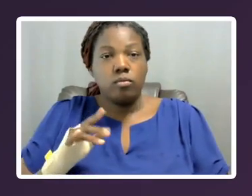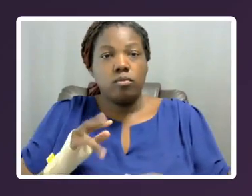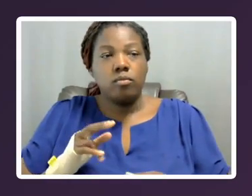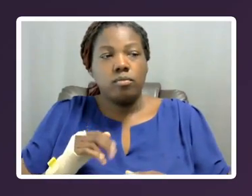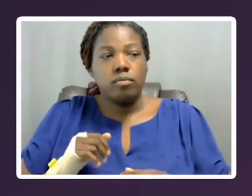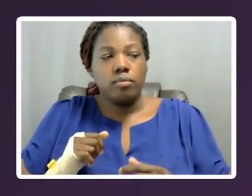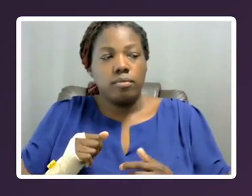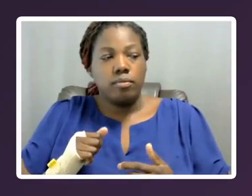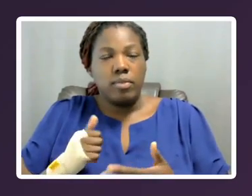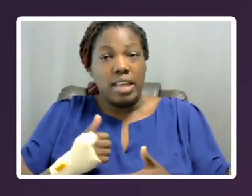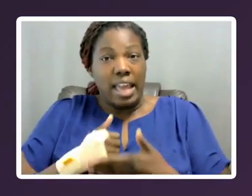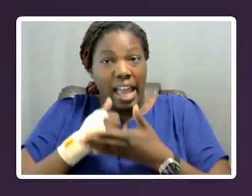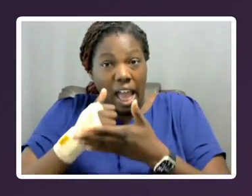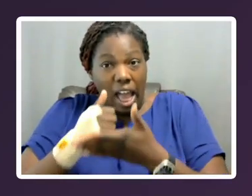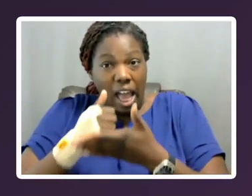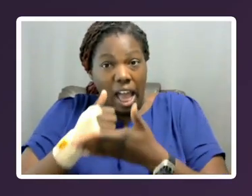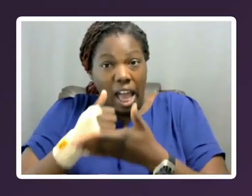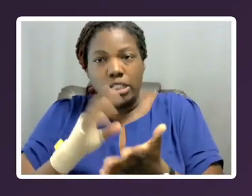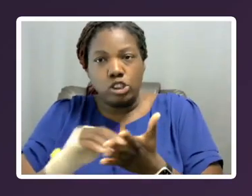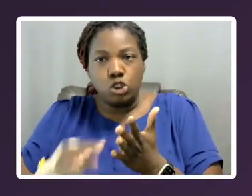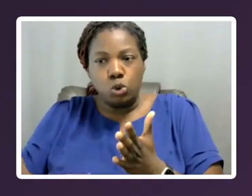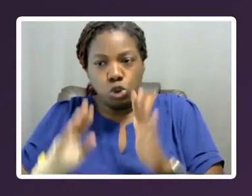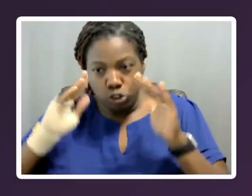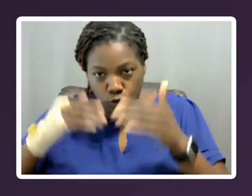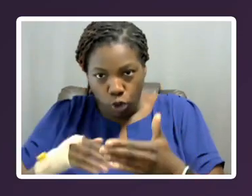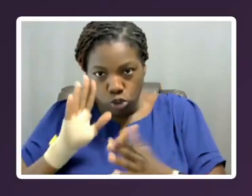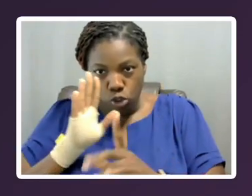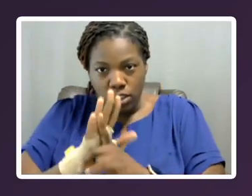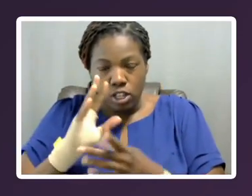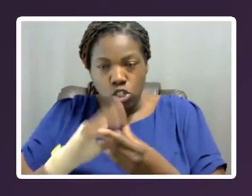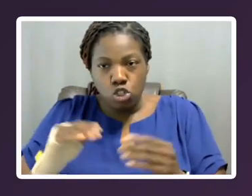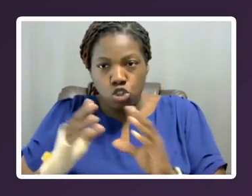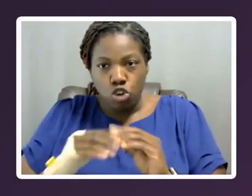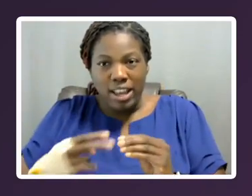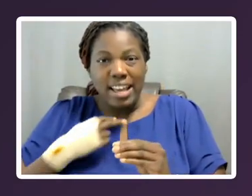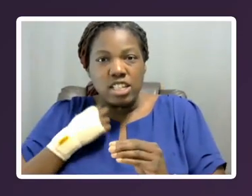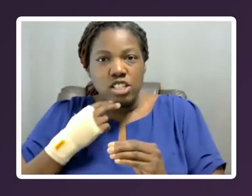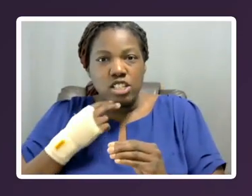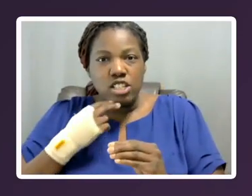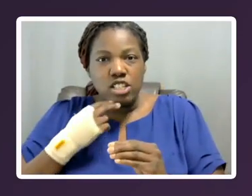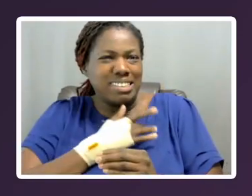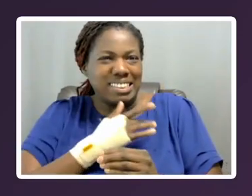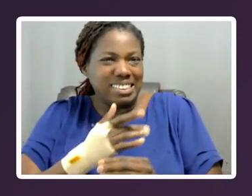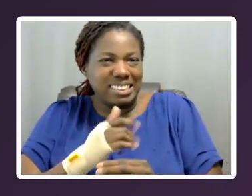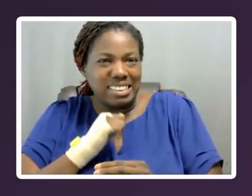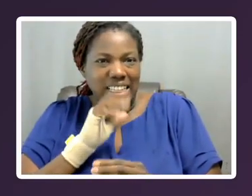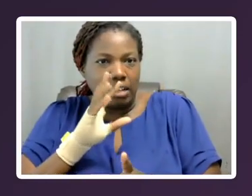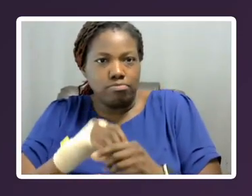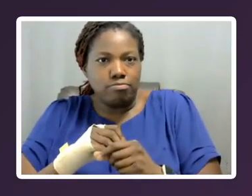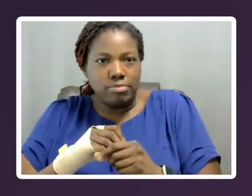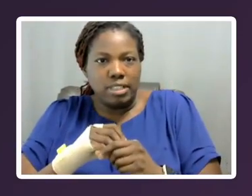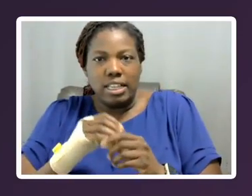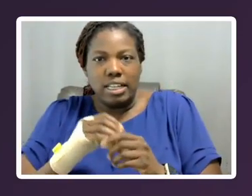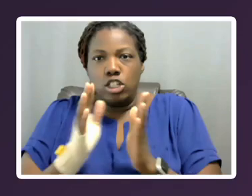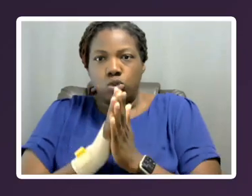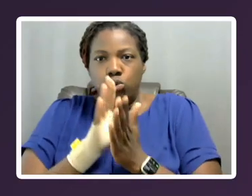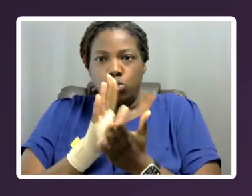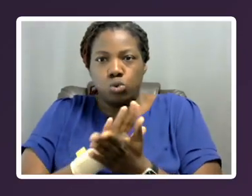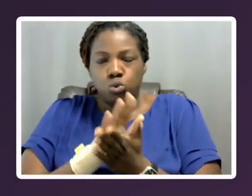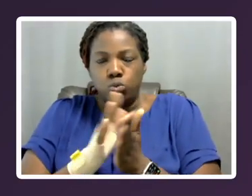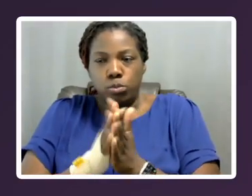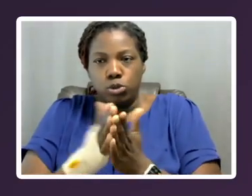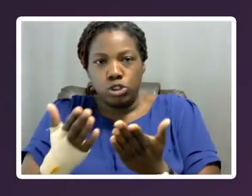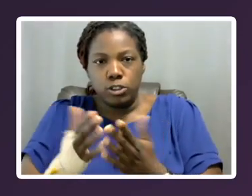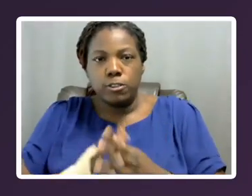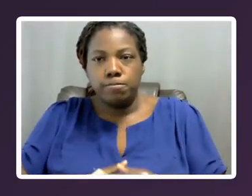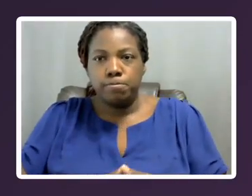their narrative also brings forth voices that are not always present in textbooks.